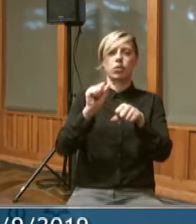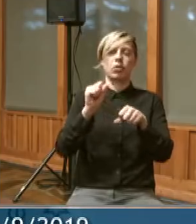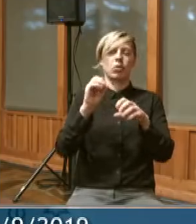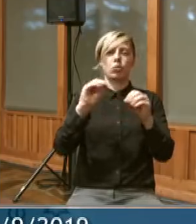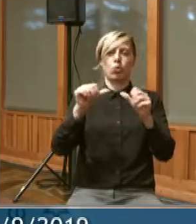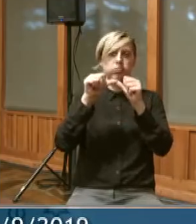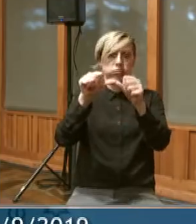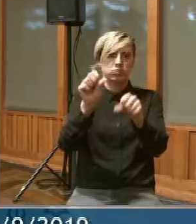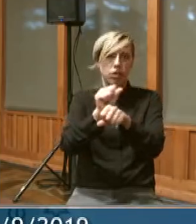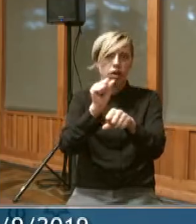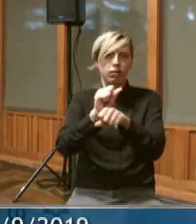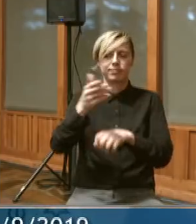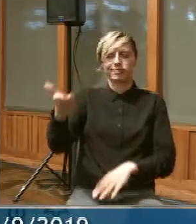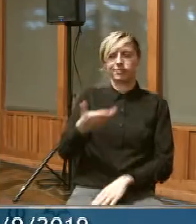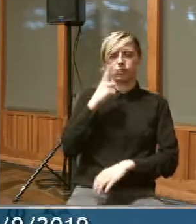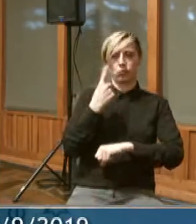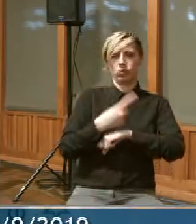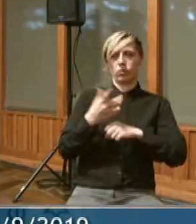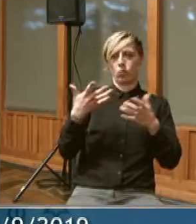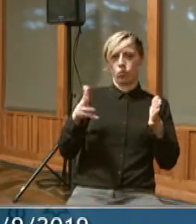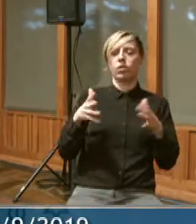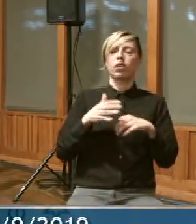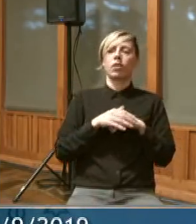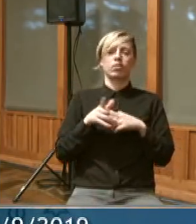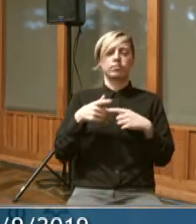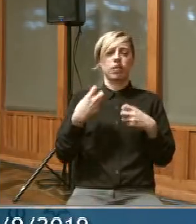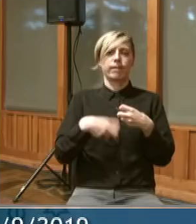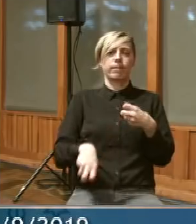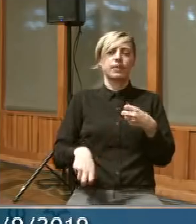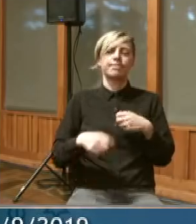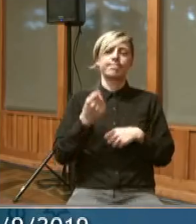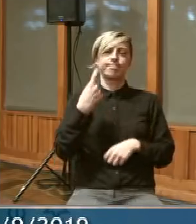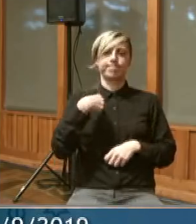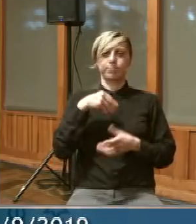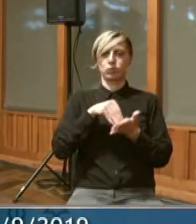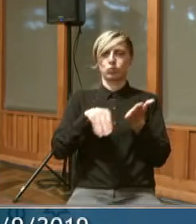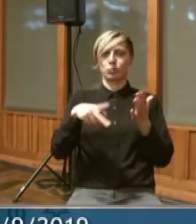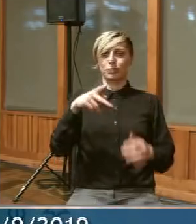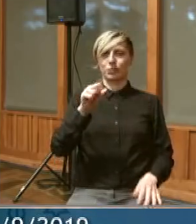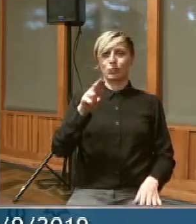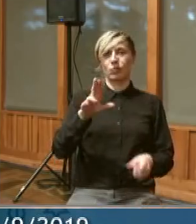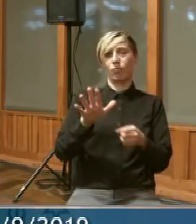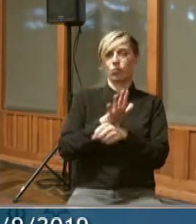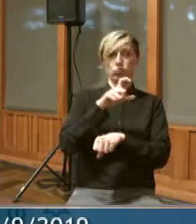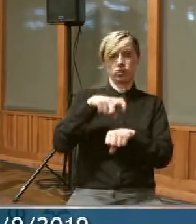HOMELESSNESS, PEOPLE WHO ARE DAY LABORERS, THEY HAVE IT TOUGH. WE HAVE IT TOUGH.